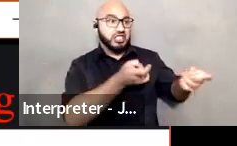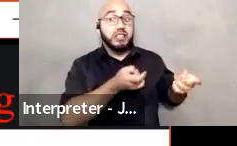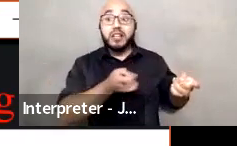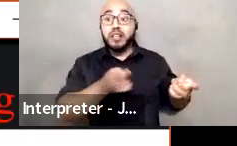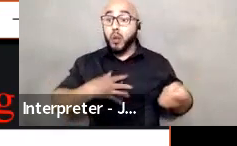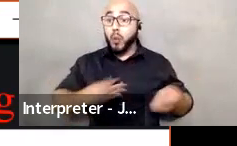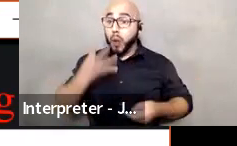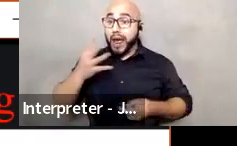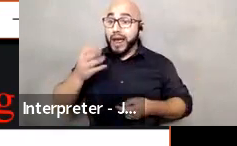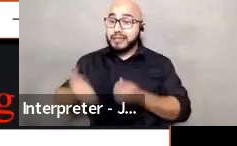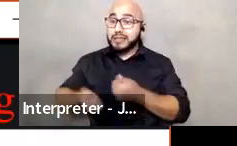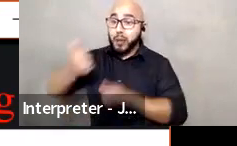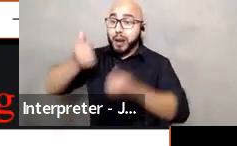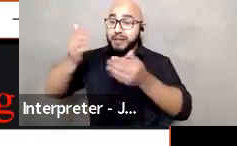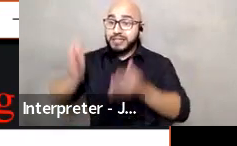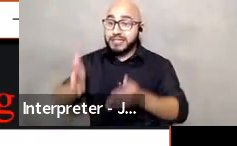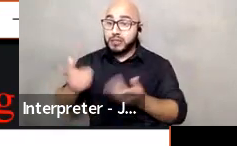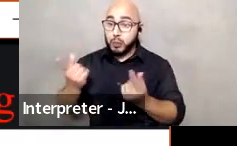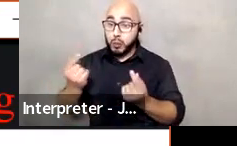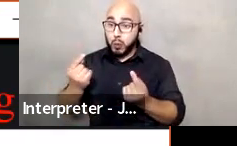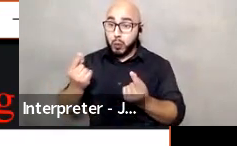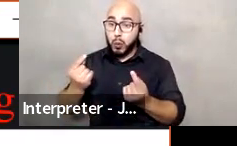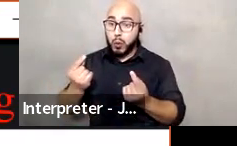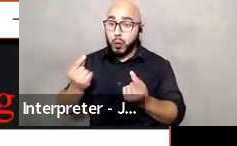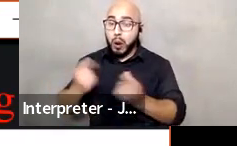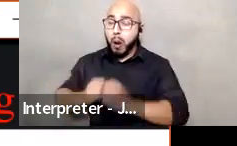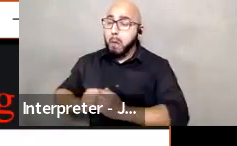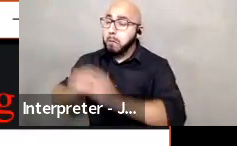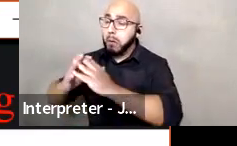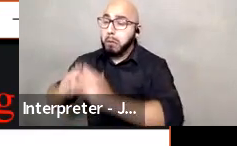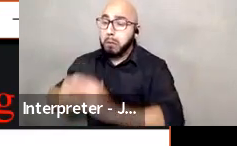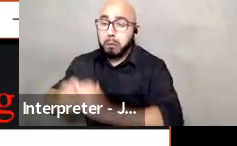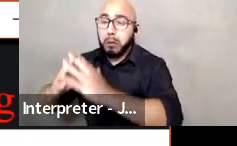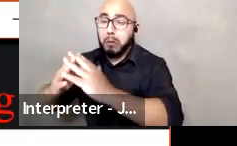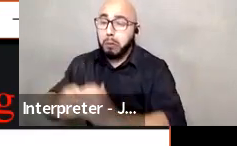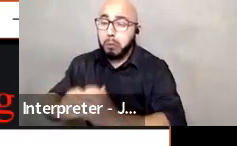Then turned around and built these this landscape of memory.